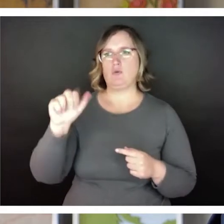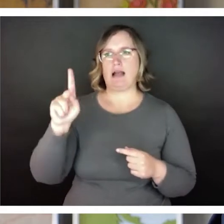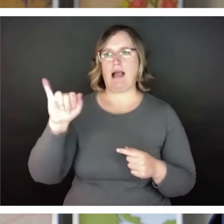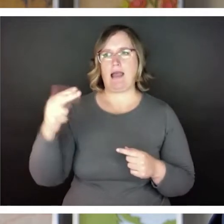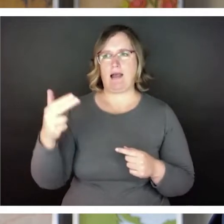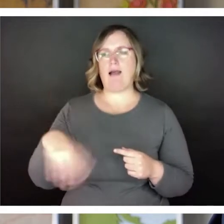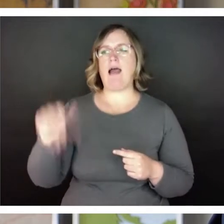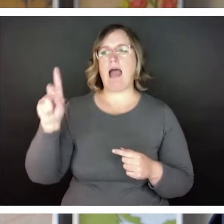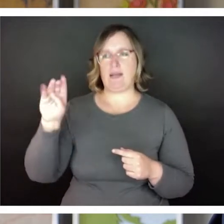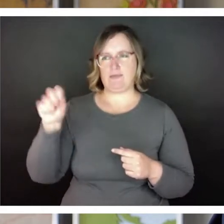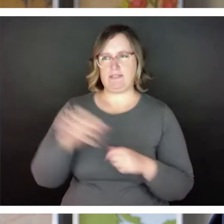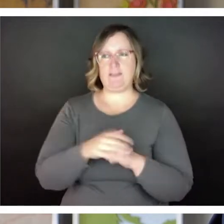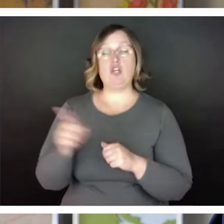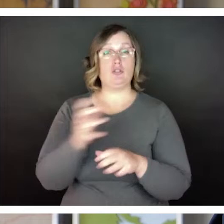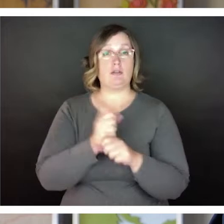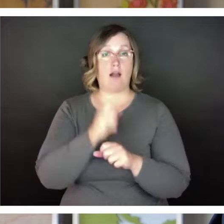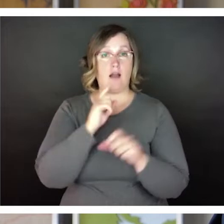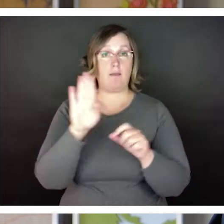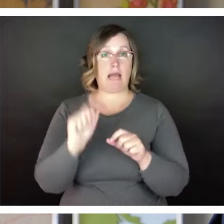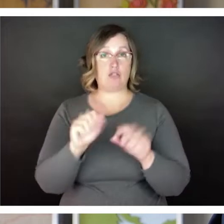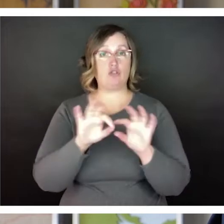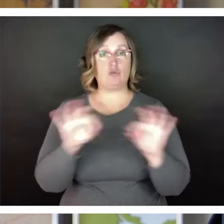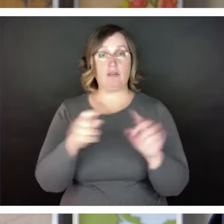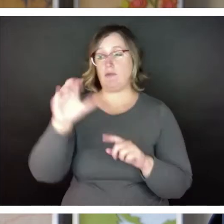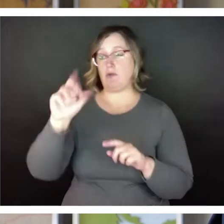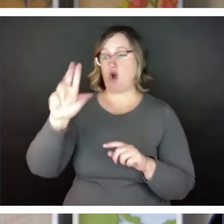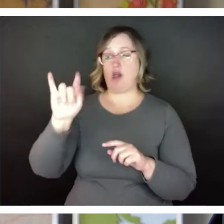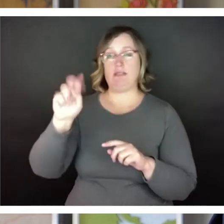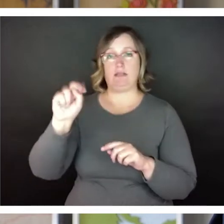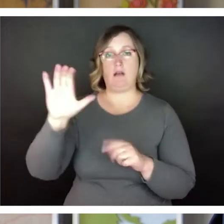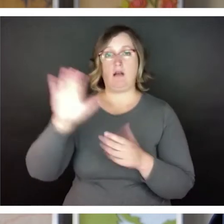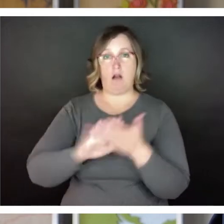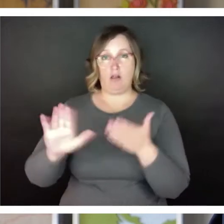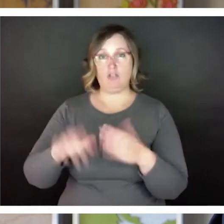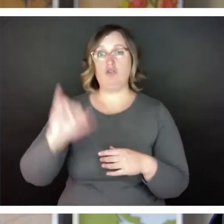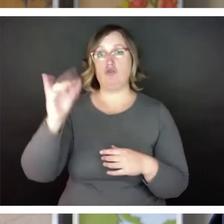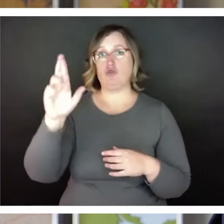Ms. Adams received a bachelor's degree from Carleton College a Juris doctorate from Stanford Law School